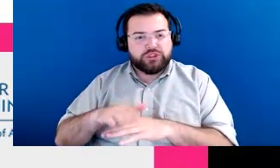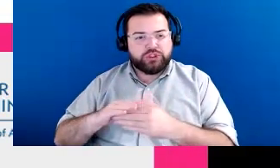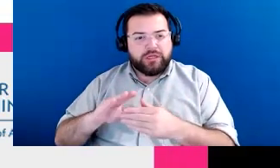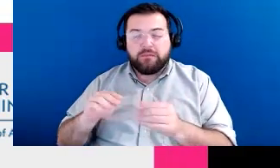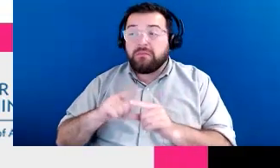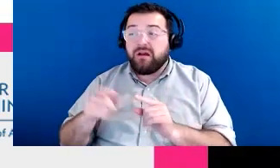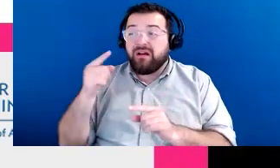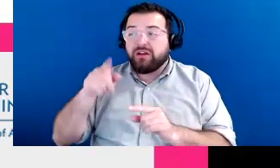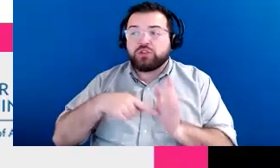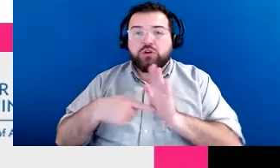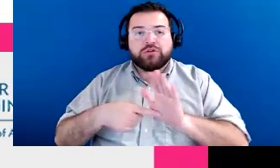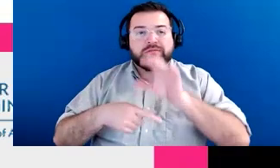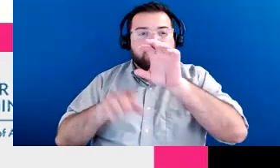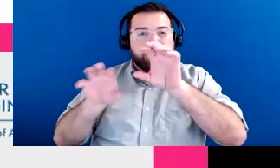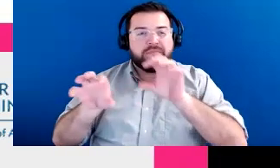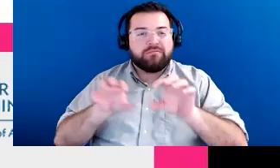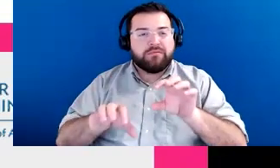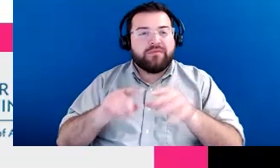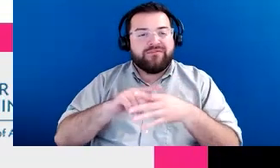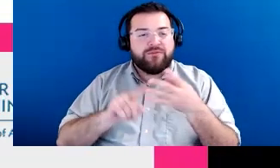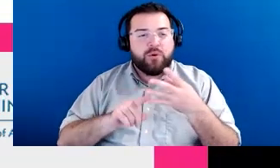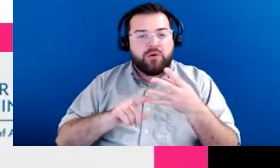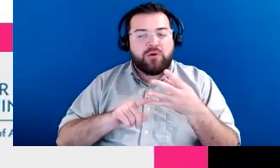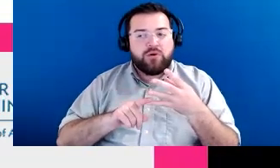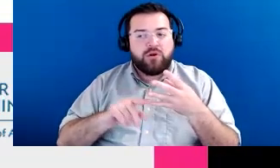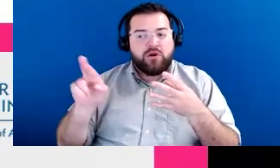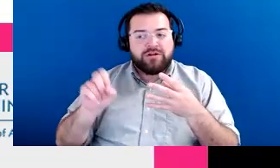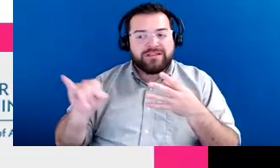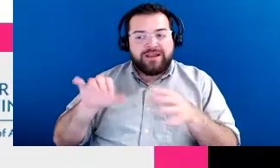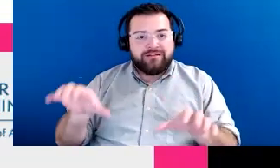of substantive interactions, activities that were where we include at least two.